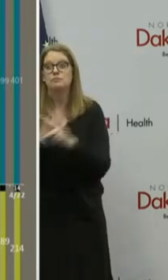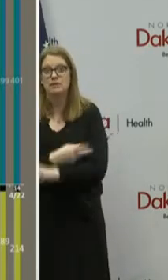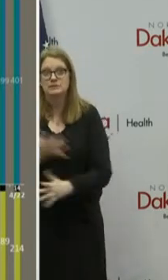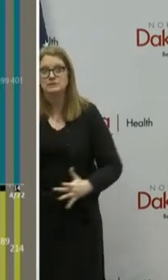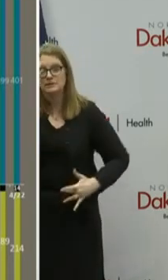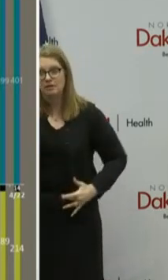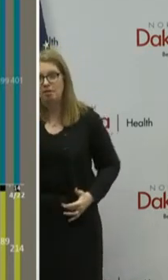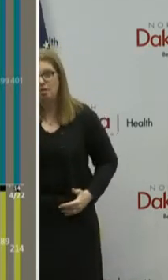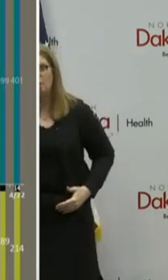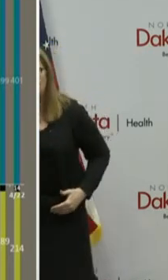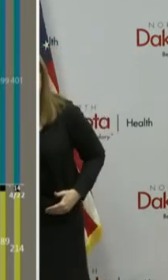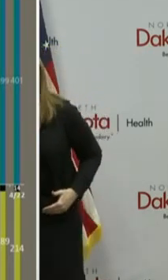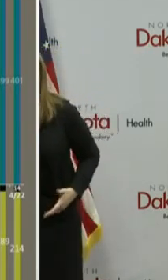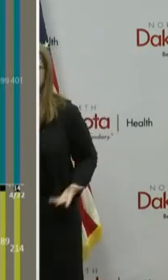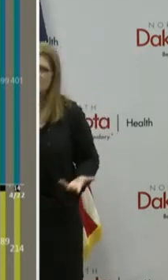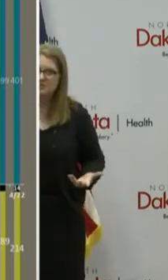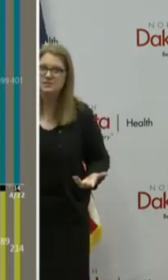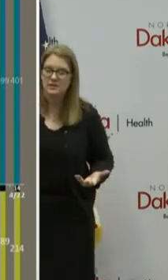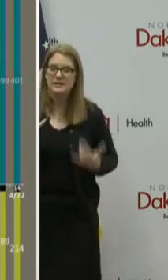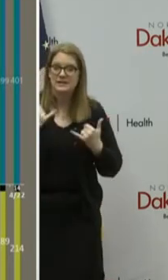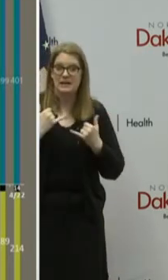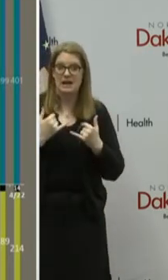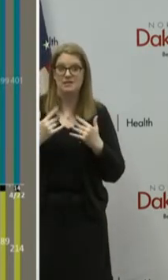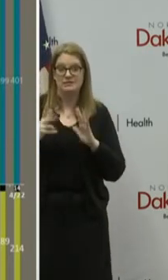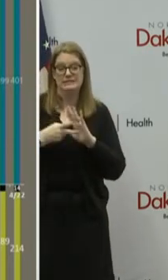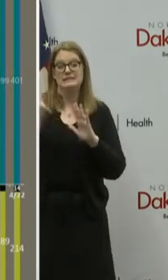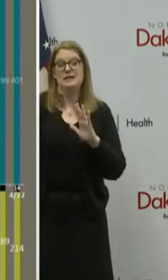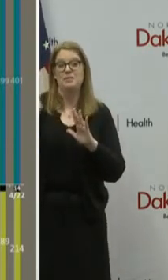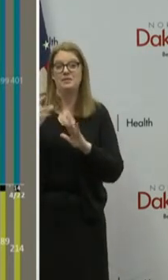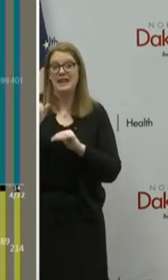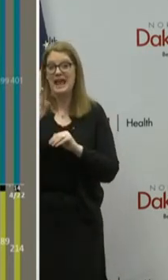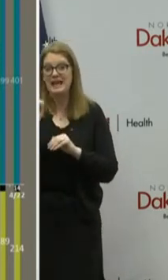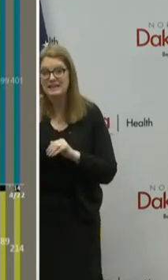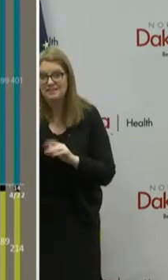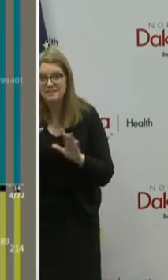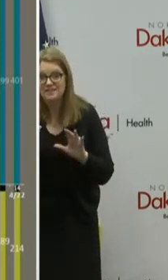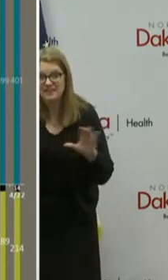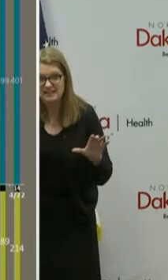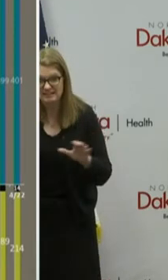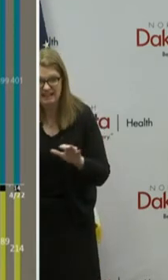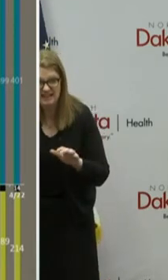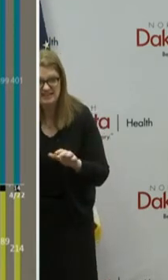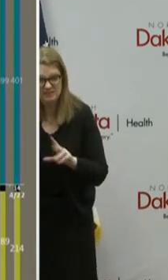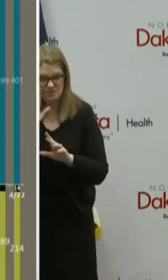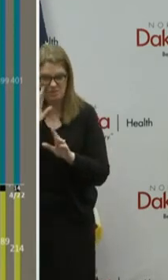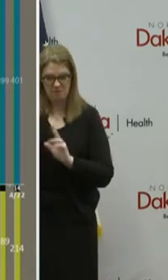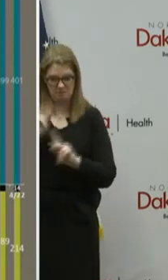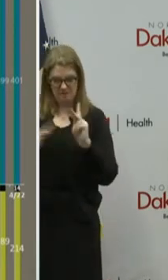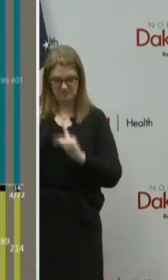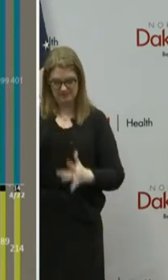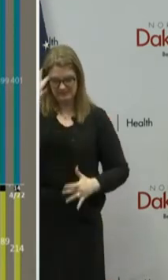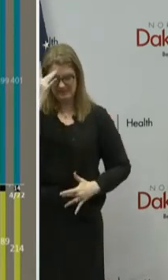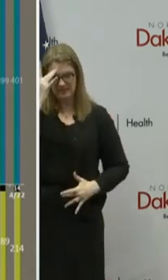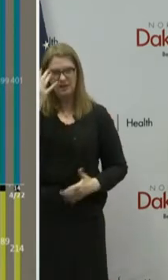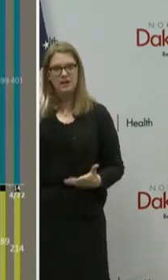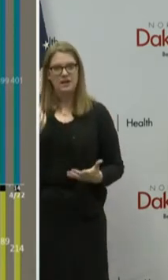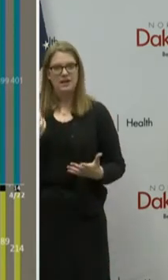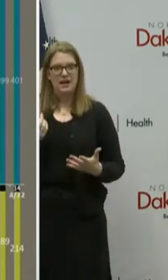WE MAY EXPECT THAT OUR HOSPITALIZATIONS MIGHT CONTINUE TO CLIMB, SINCE WE'VE DOUBLED -- MORE THAN DOUBLED THE NUMBER OF ACTIVE CASES TODAY THAN WE WERE